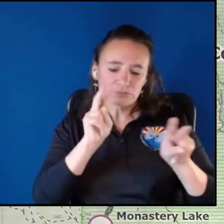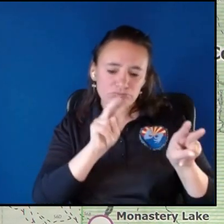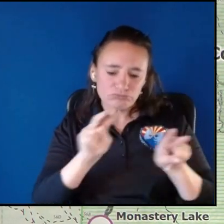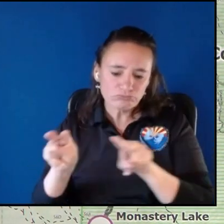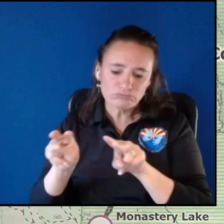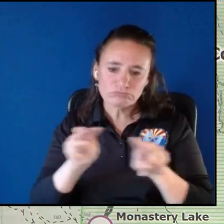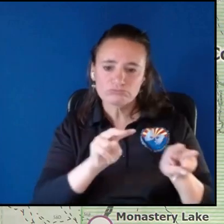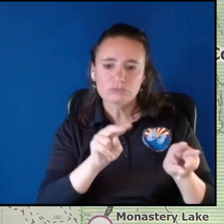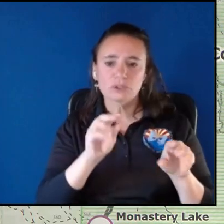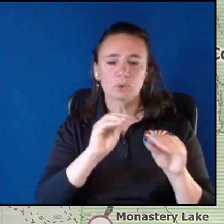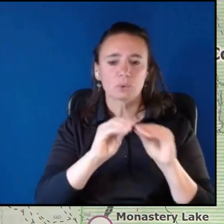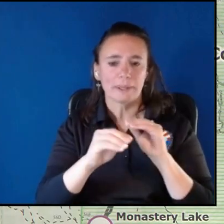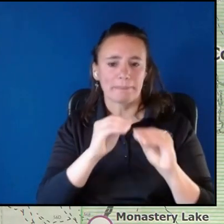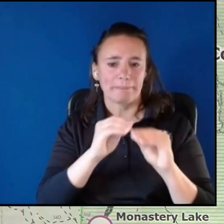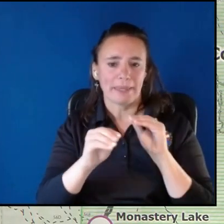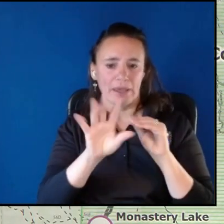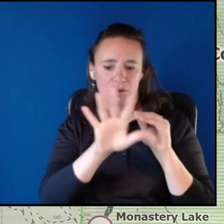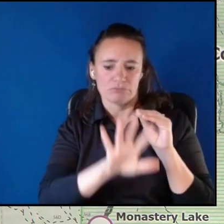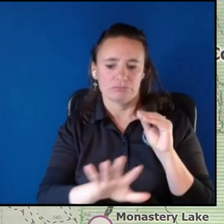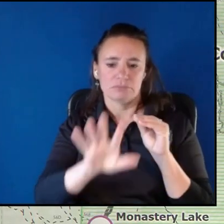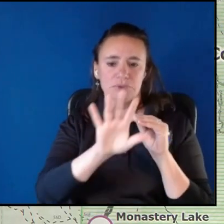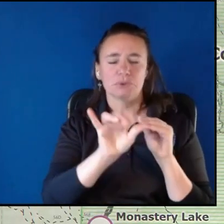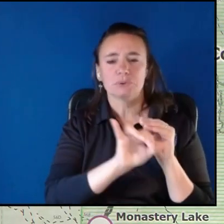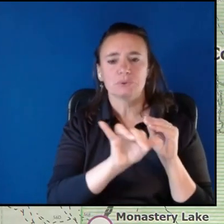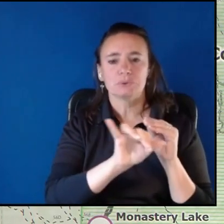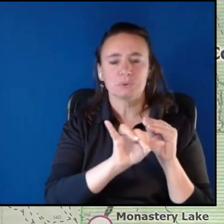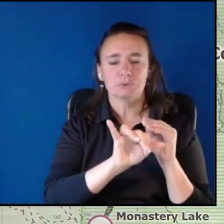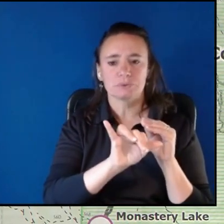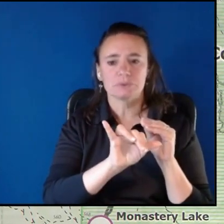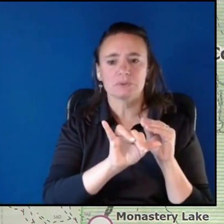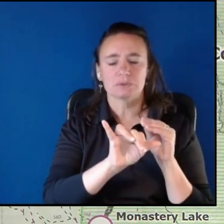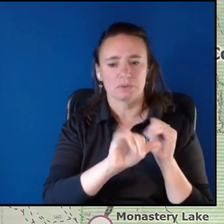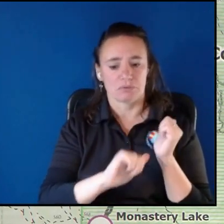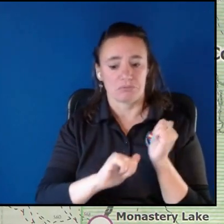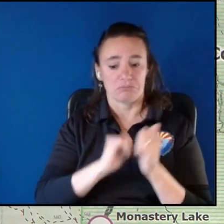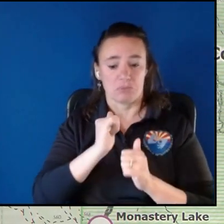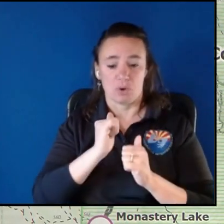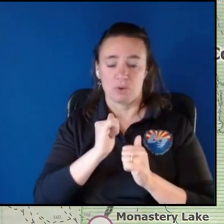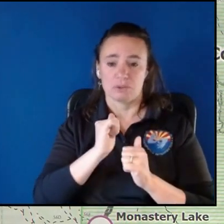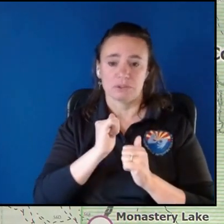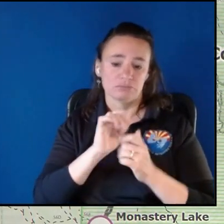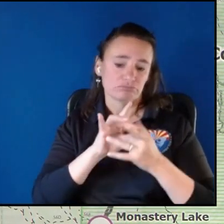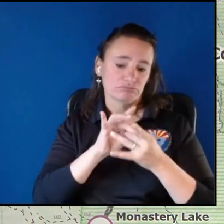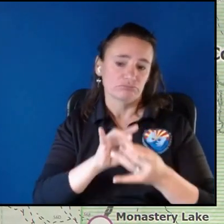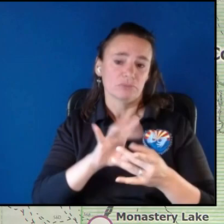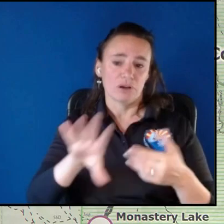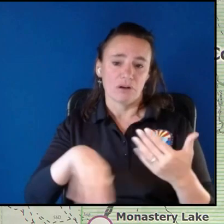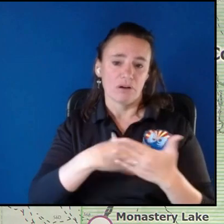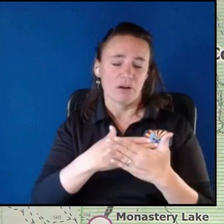So that is really largely due to all the hard work that went on in there. We can get back in there and have good